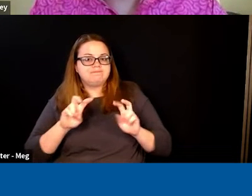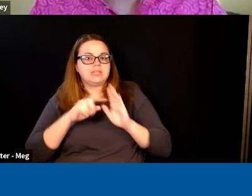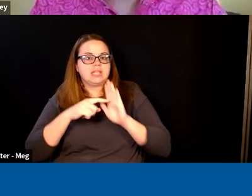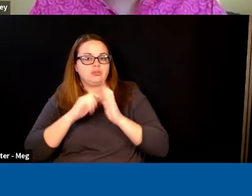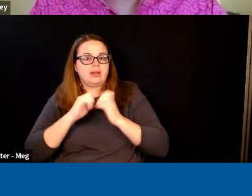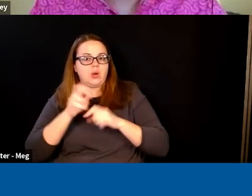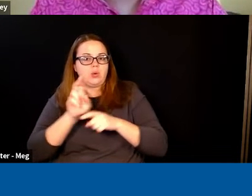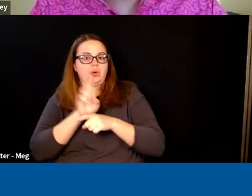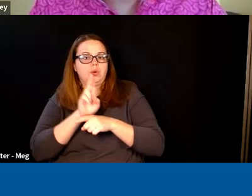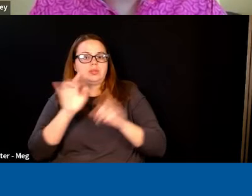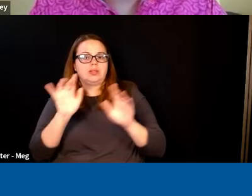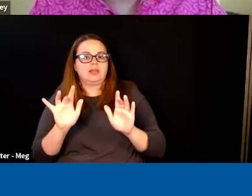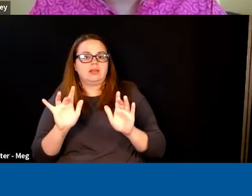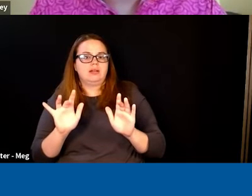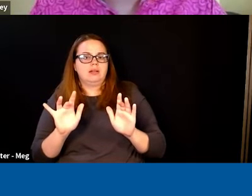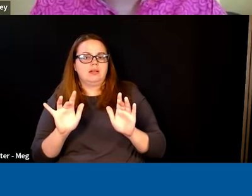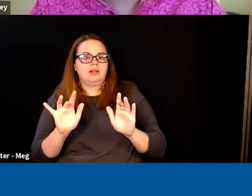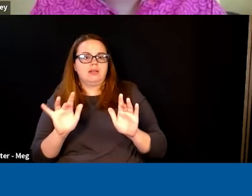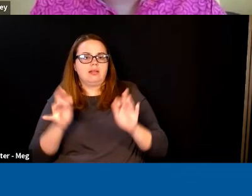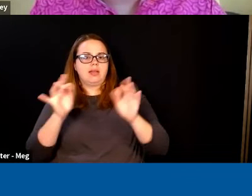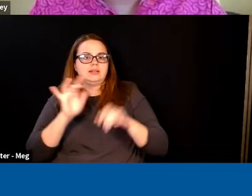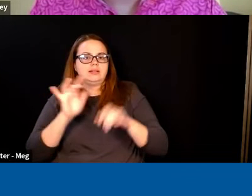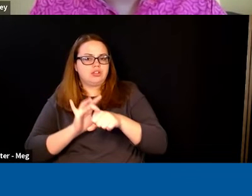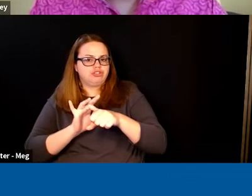this light touch that I'm talking about. So kind of to get into it.